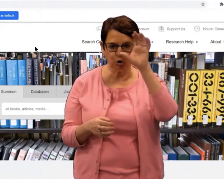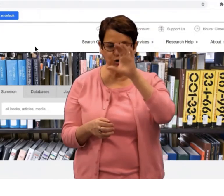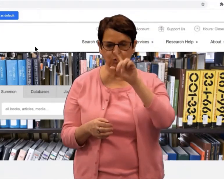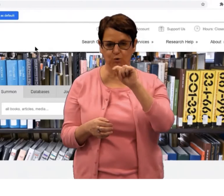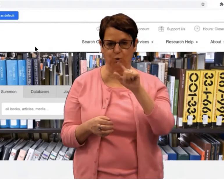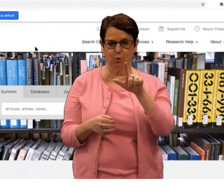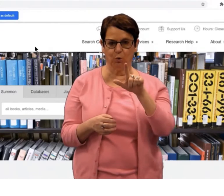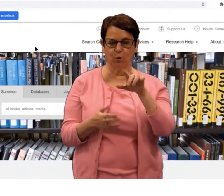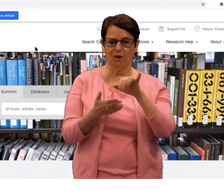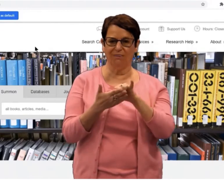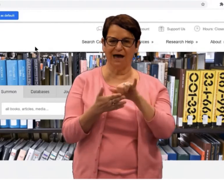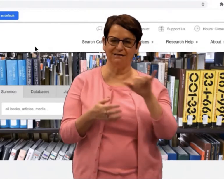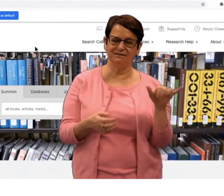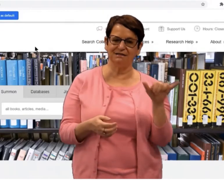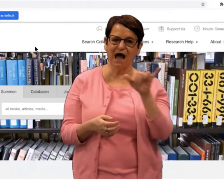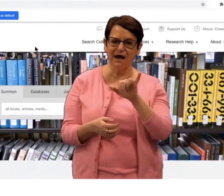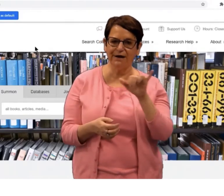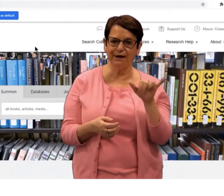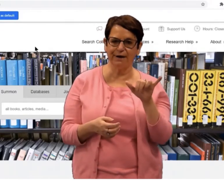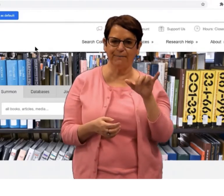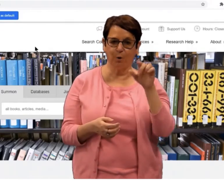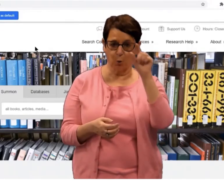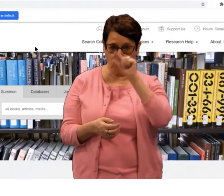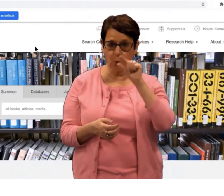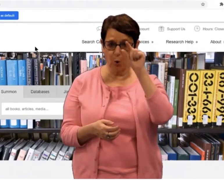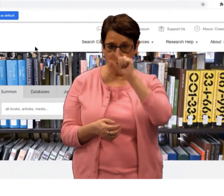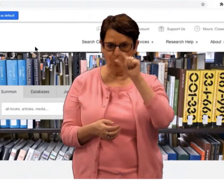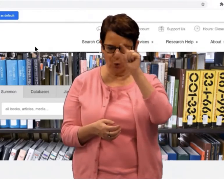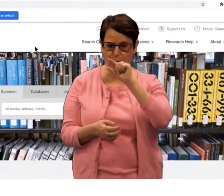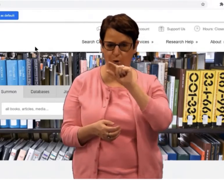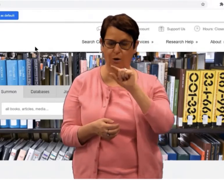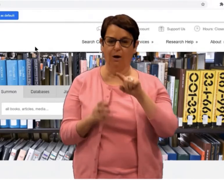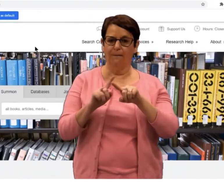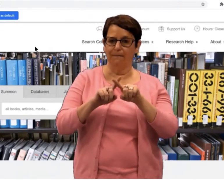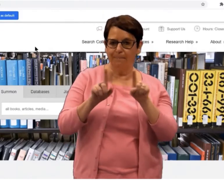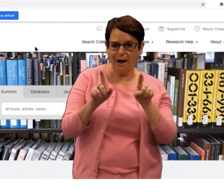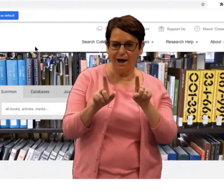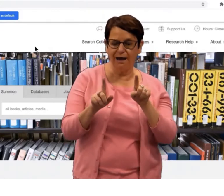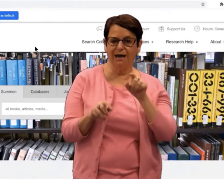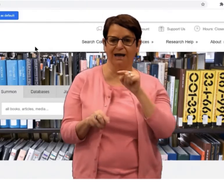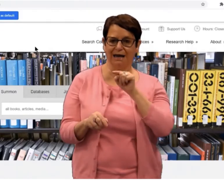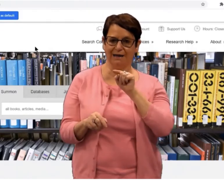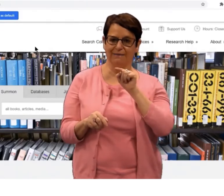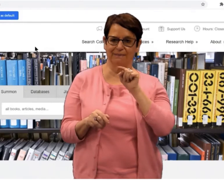This is a search tool similar to Google.